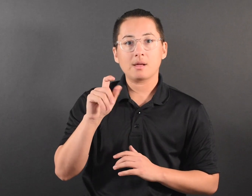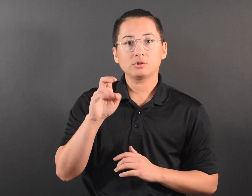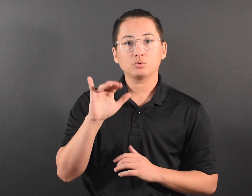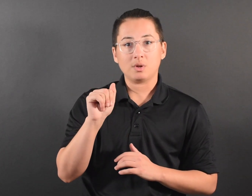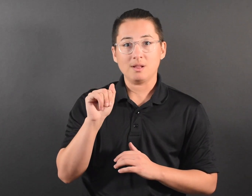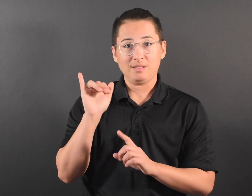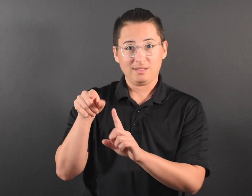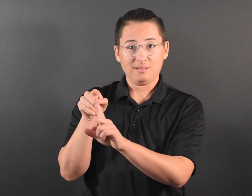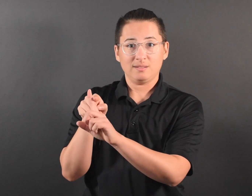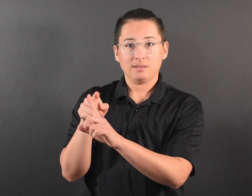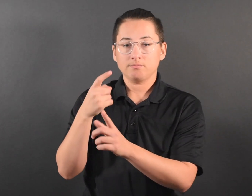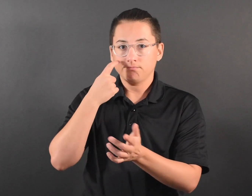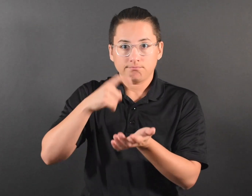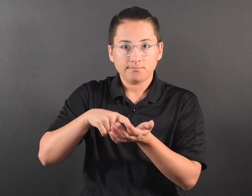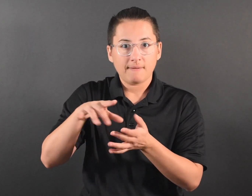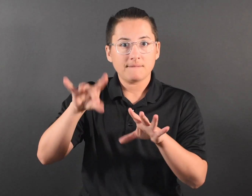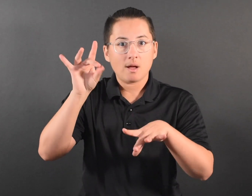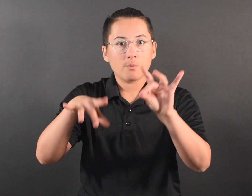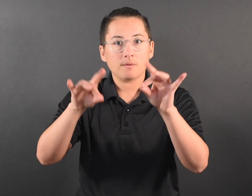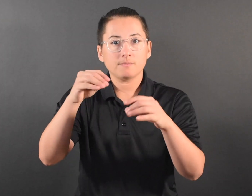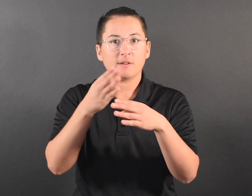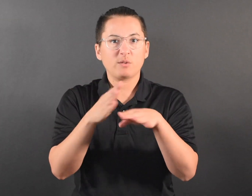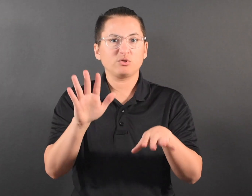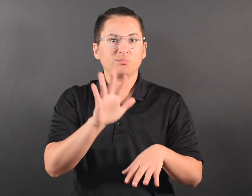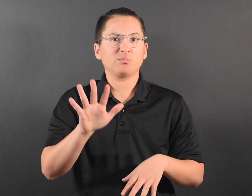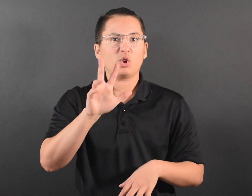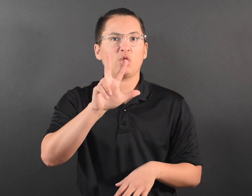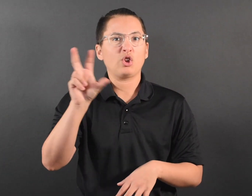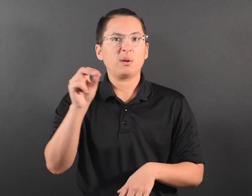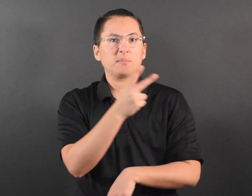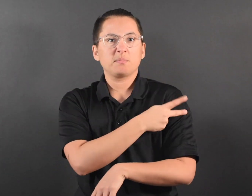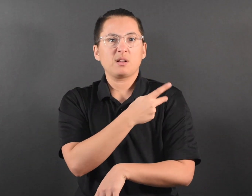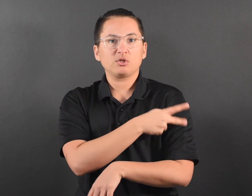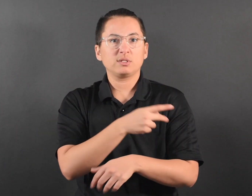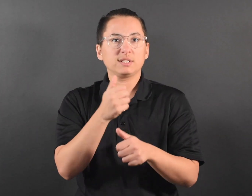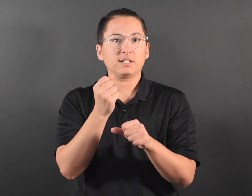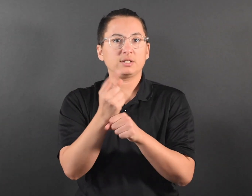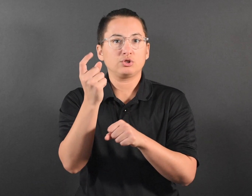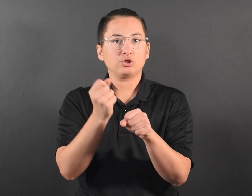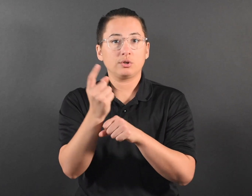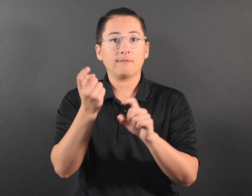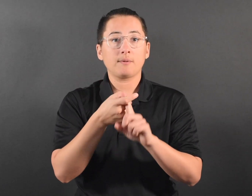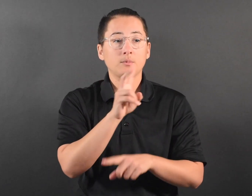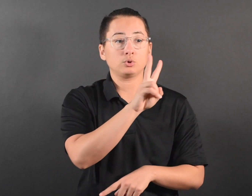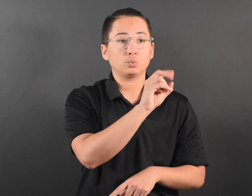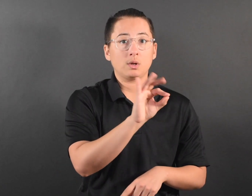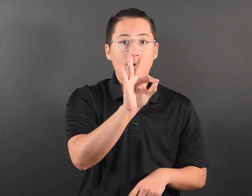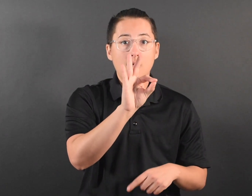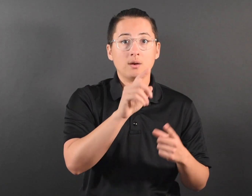Gram-negative bacteria) was detected in an average of 30 patients each year from